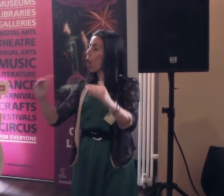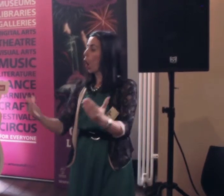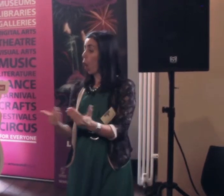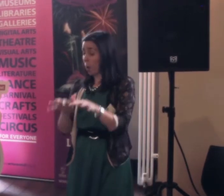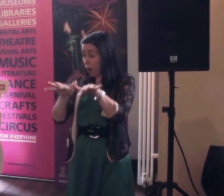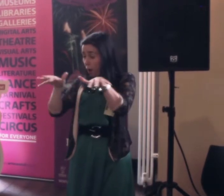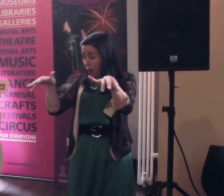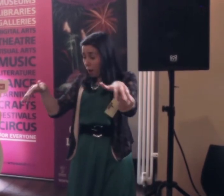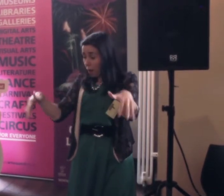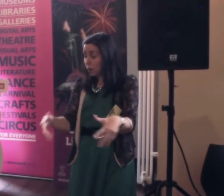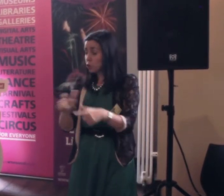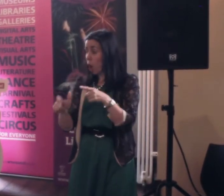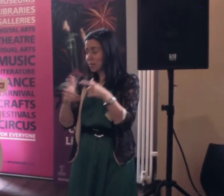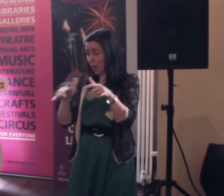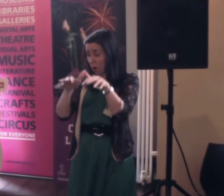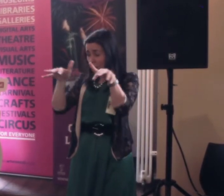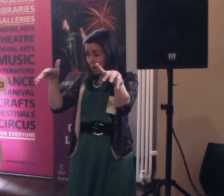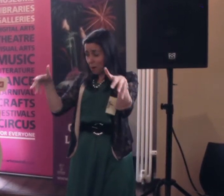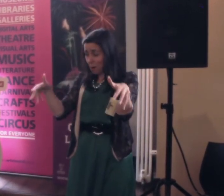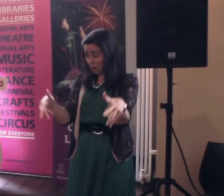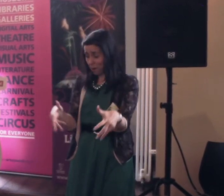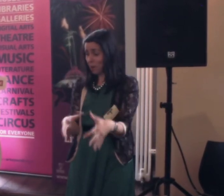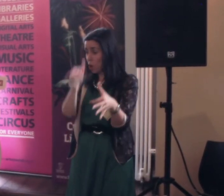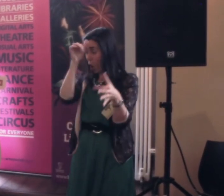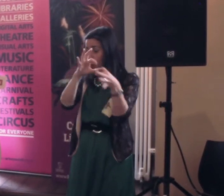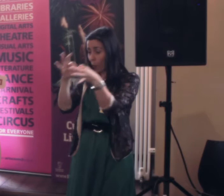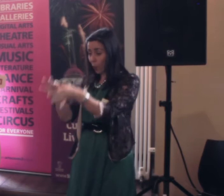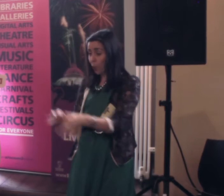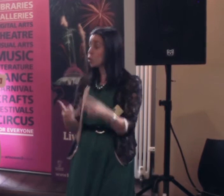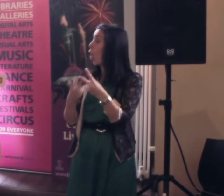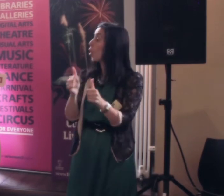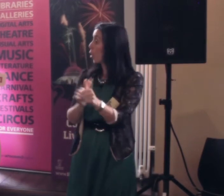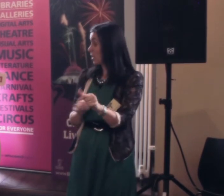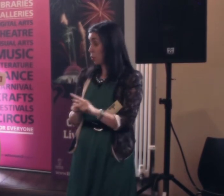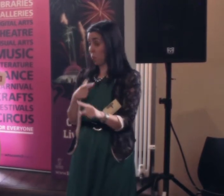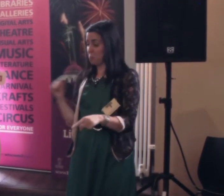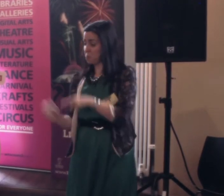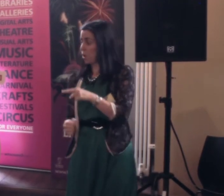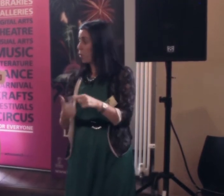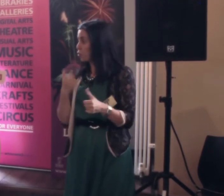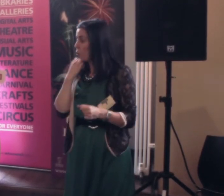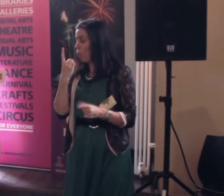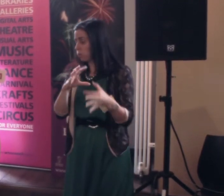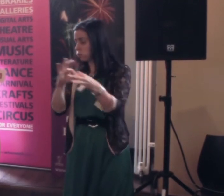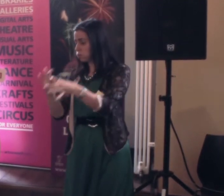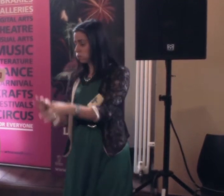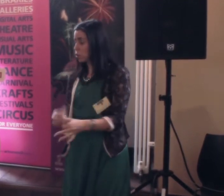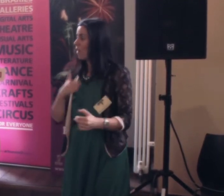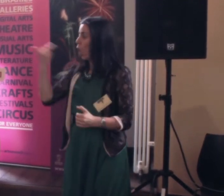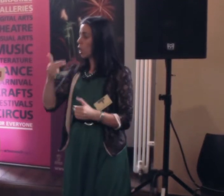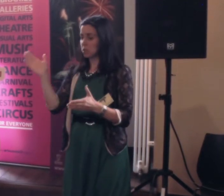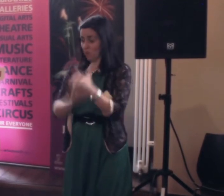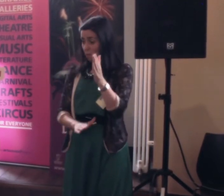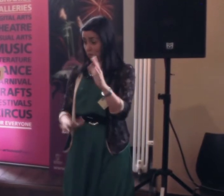DaDa far reaches that to a lot of the other organisations, and I think it’s unique in that we do have artists from right across the world